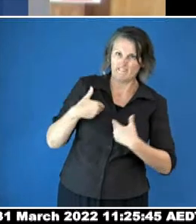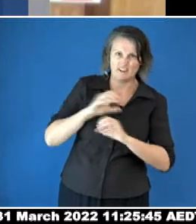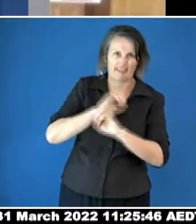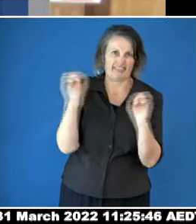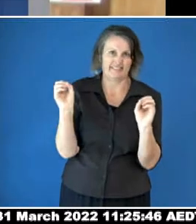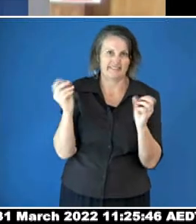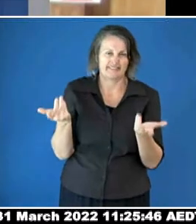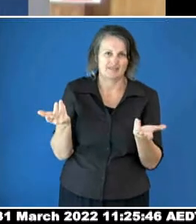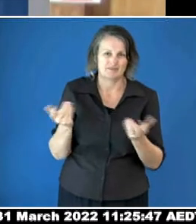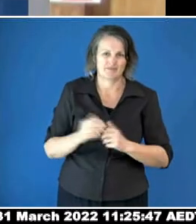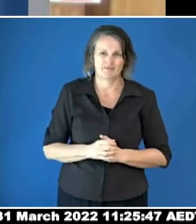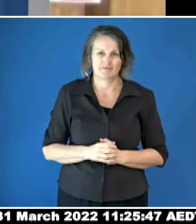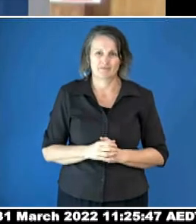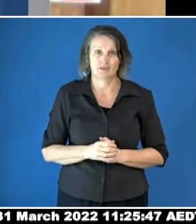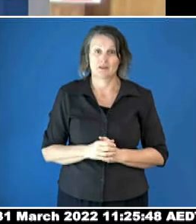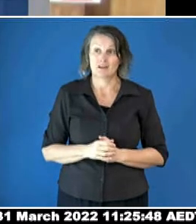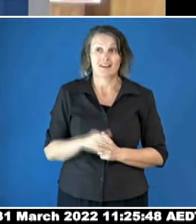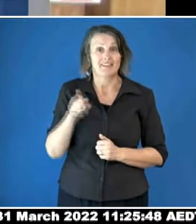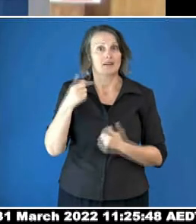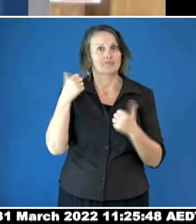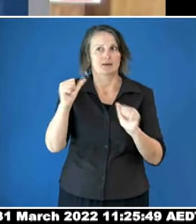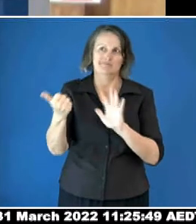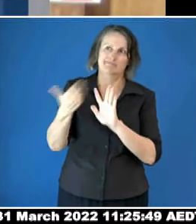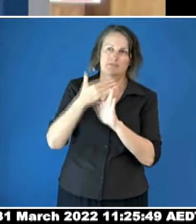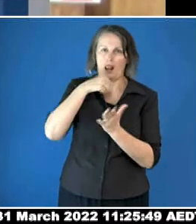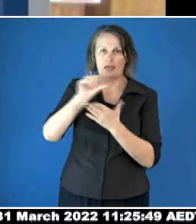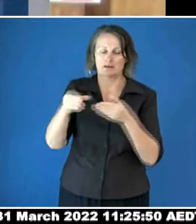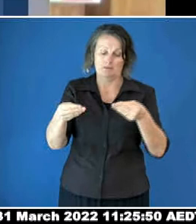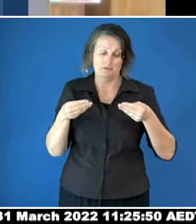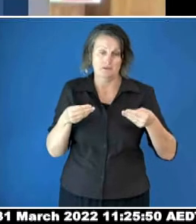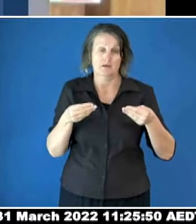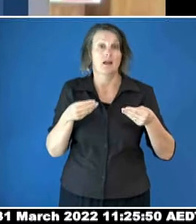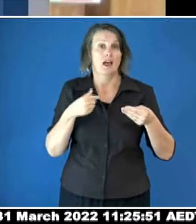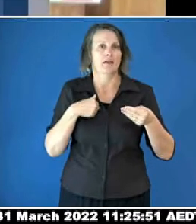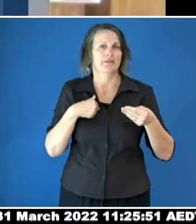The only thing that's happened is since this letter, I have actually had a chance to meet